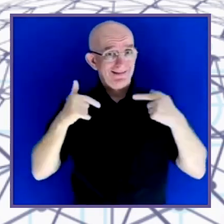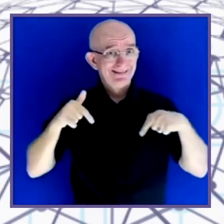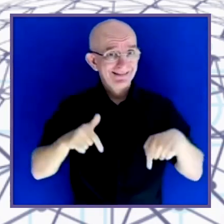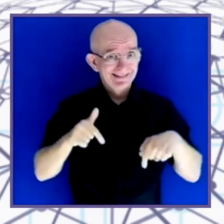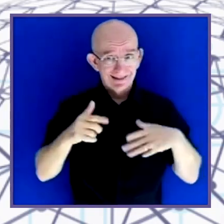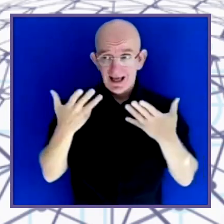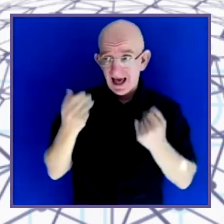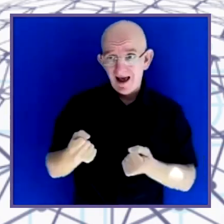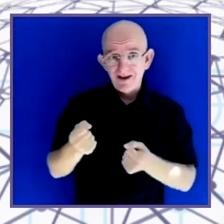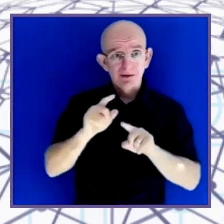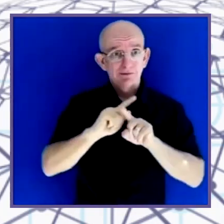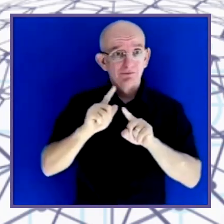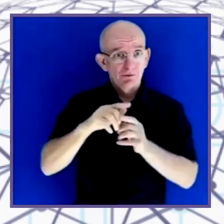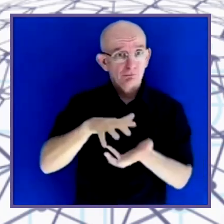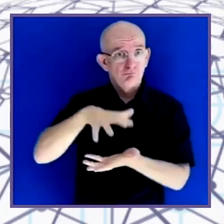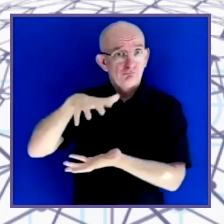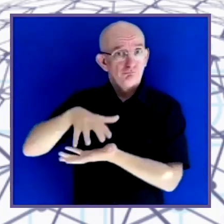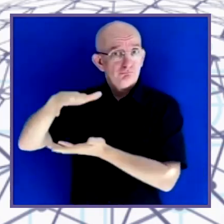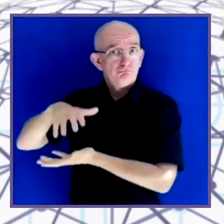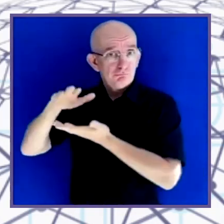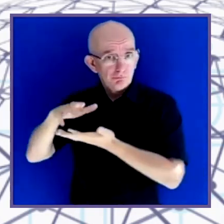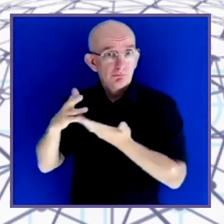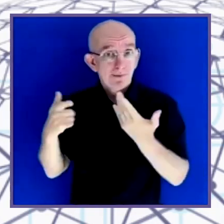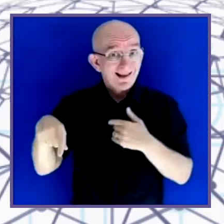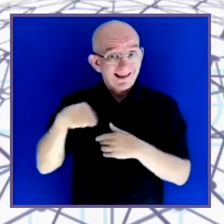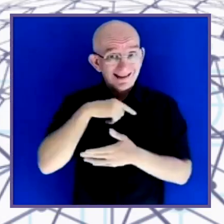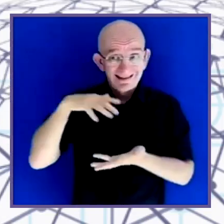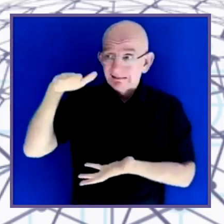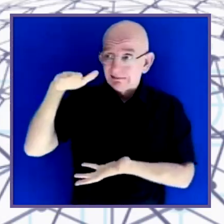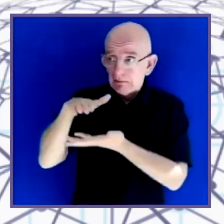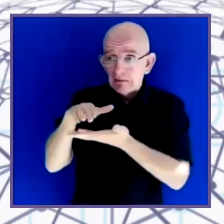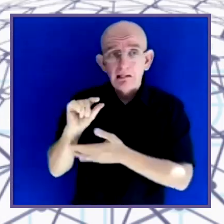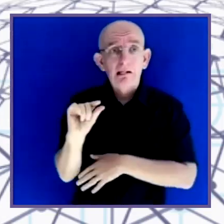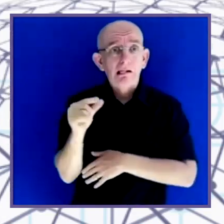to move forward and move forward in a way where progress is equal and equitable for everyone.